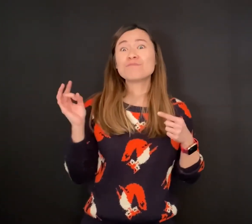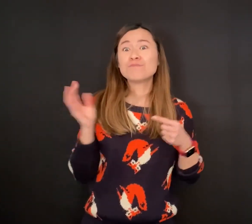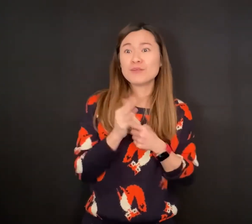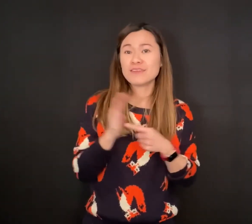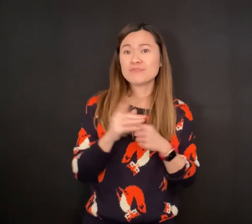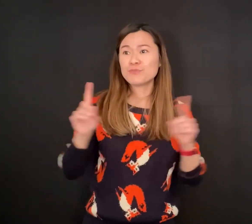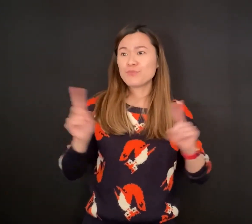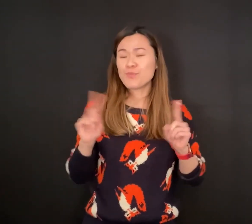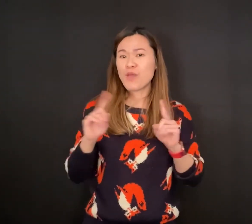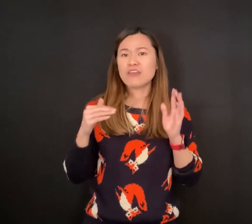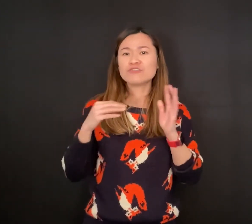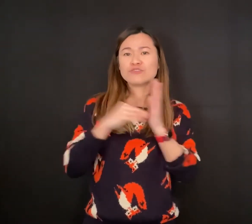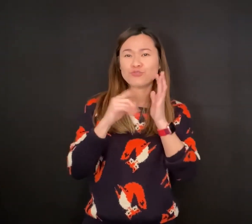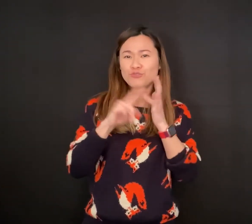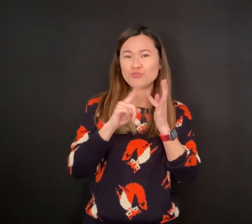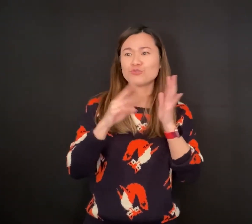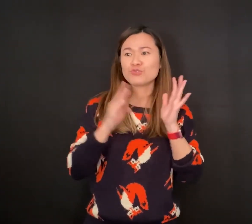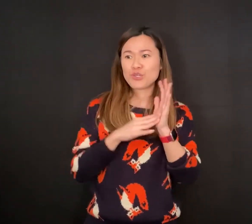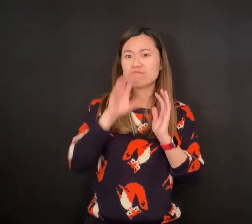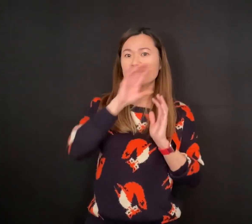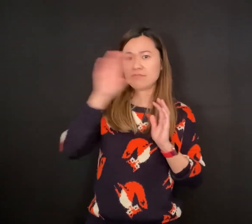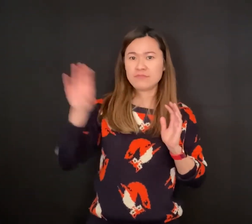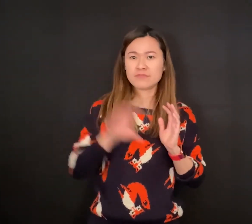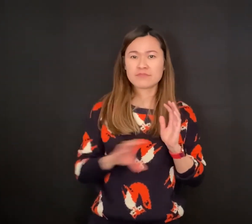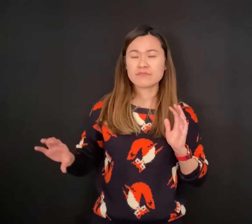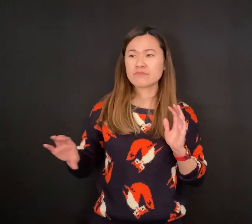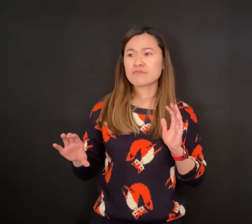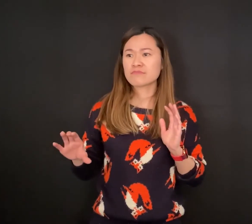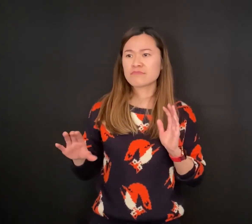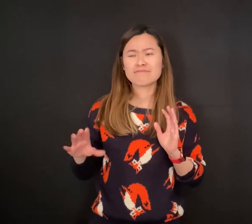What is important is that we have Zoom.